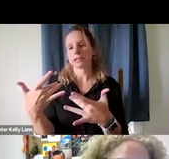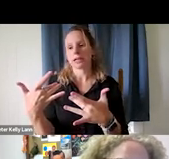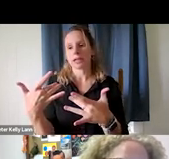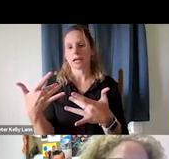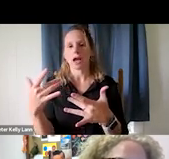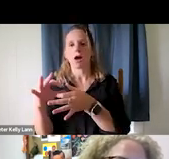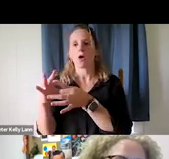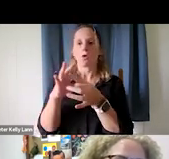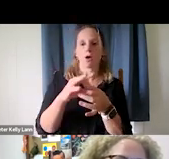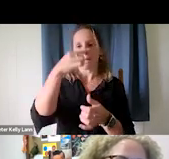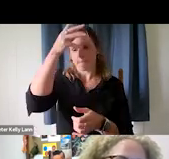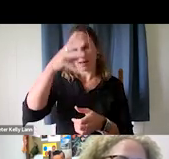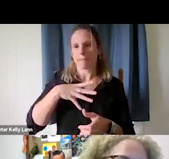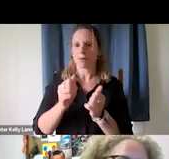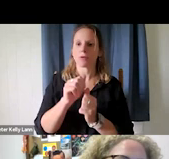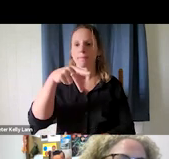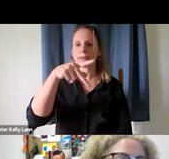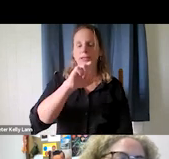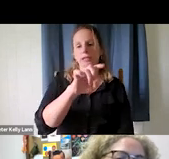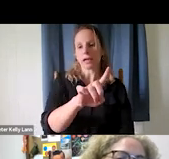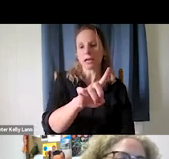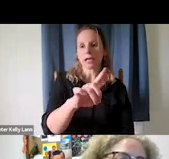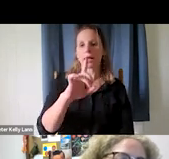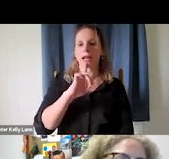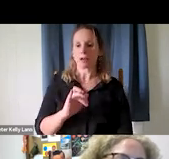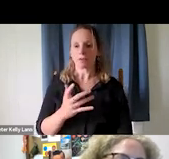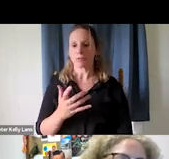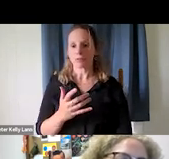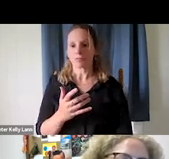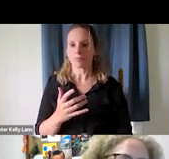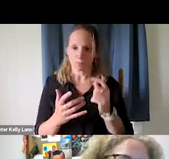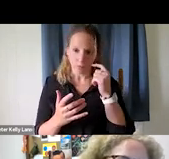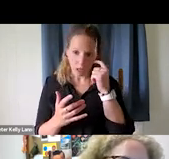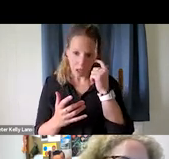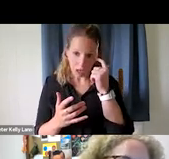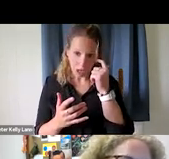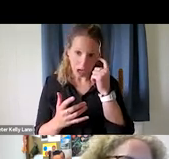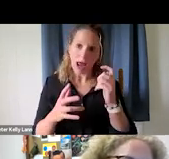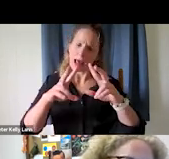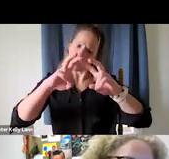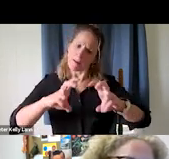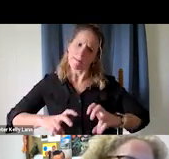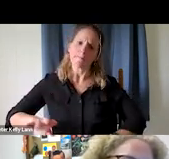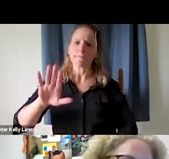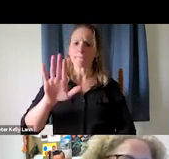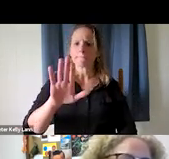and alcohol use disorders. So I actually, in order to tear apart her medical record